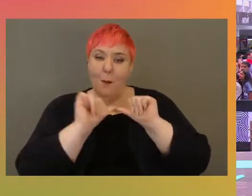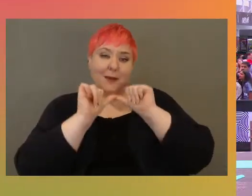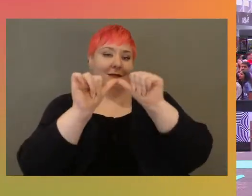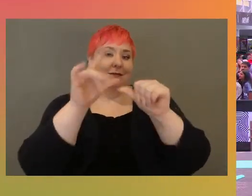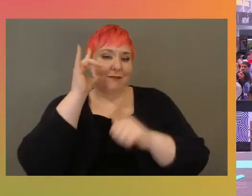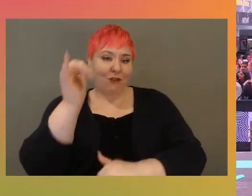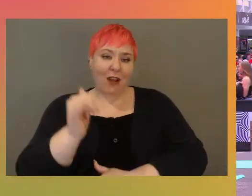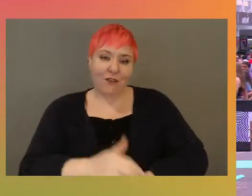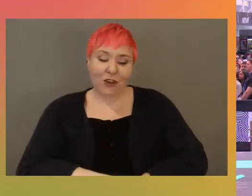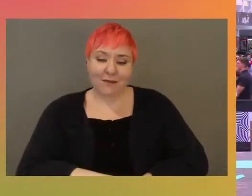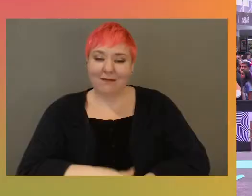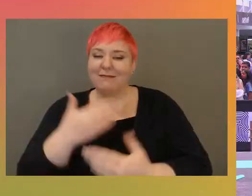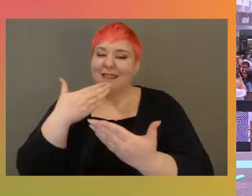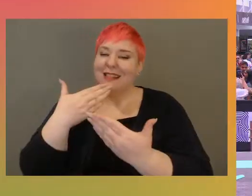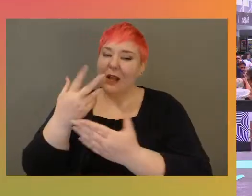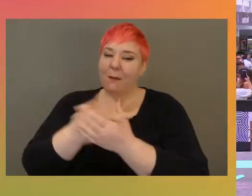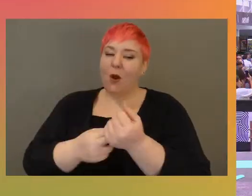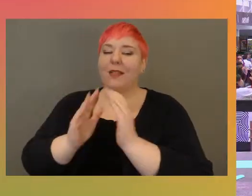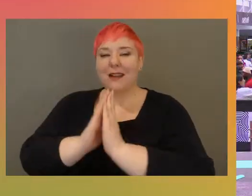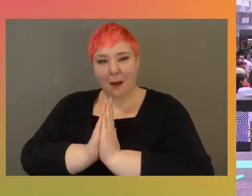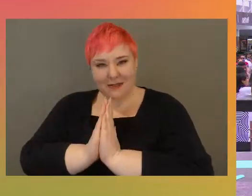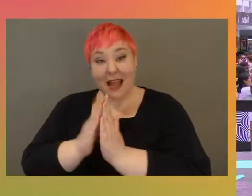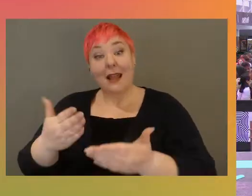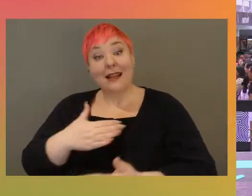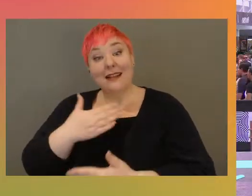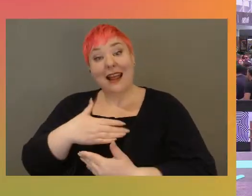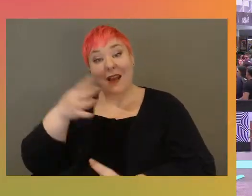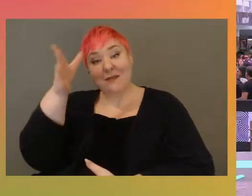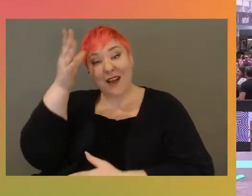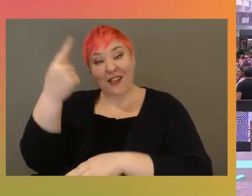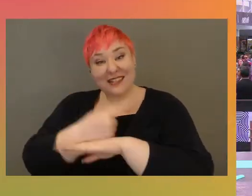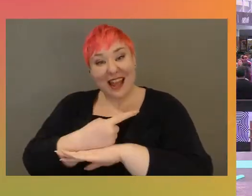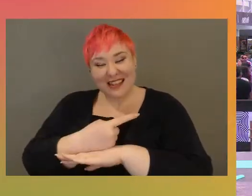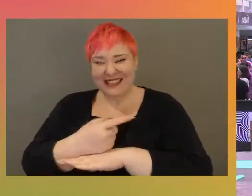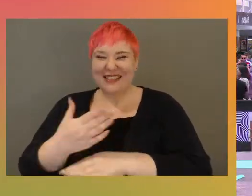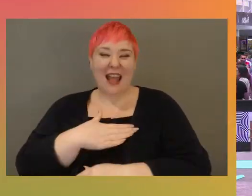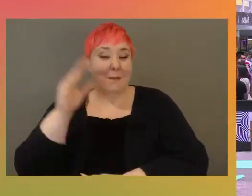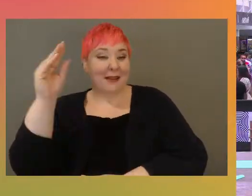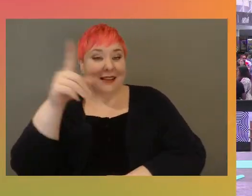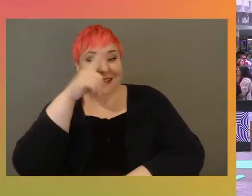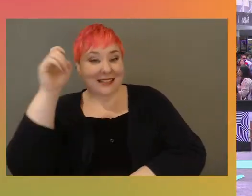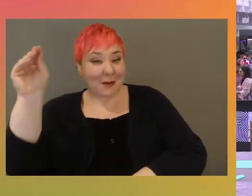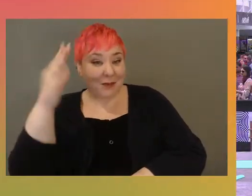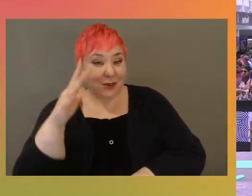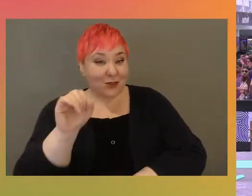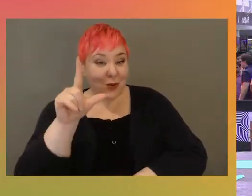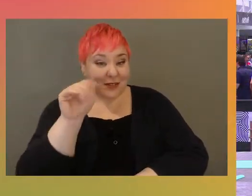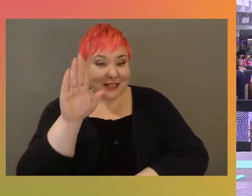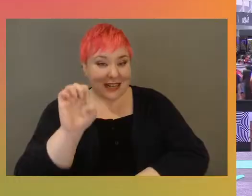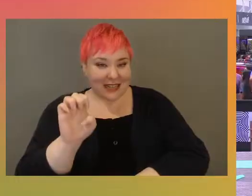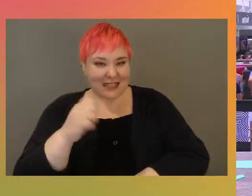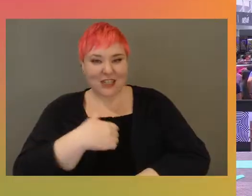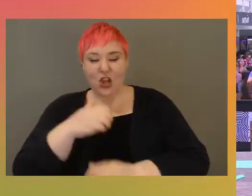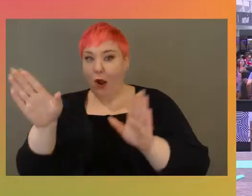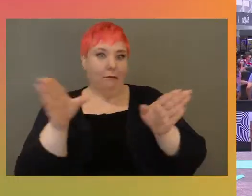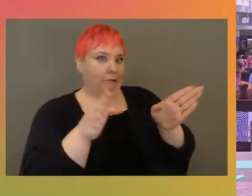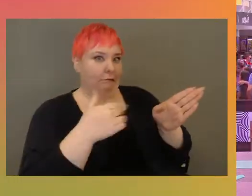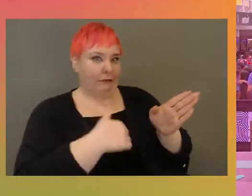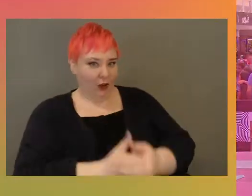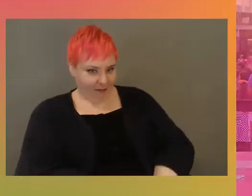AS ARE YOU.